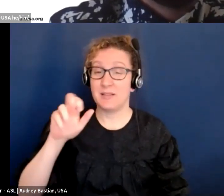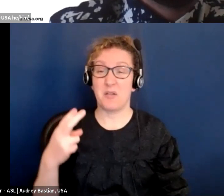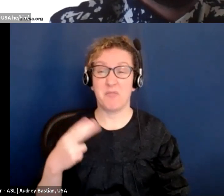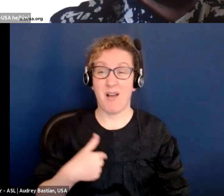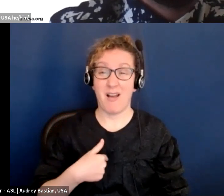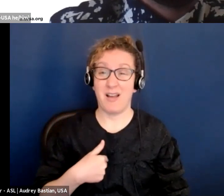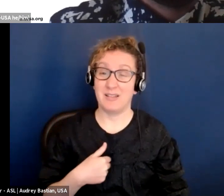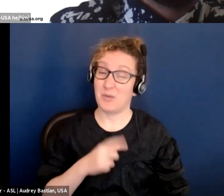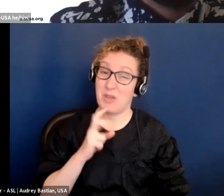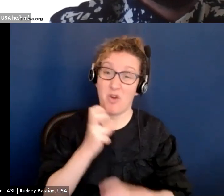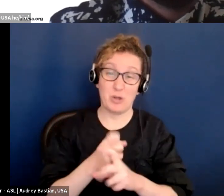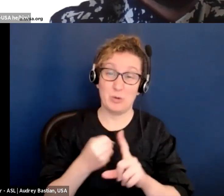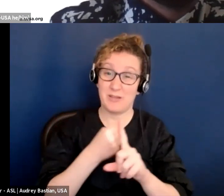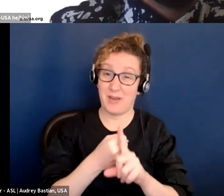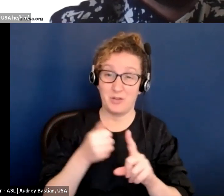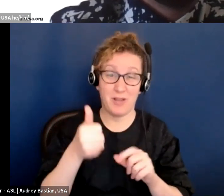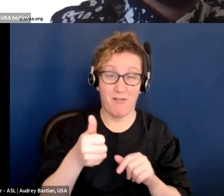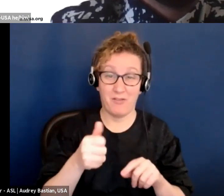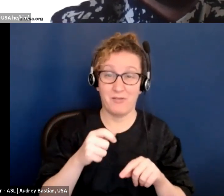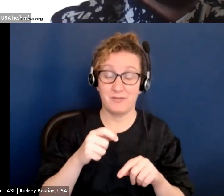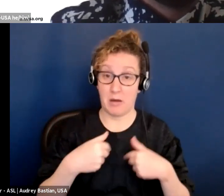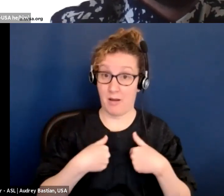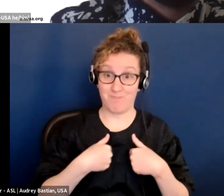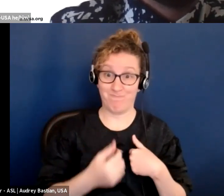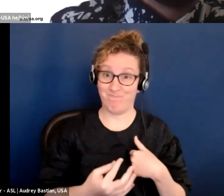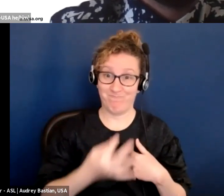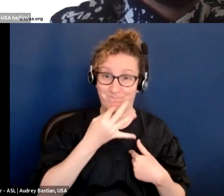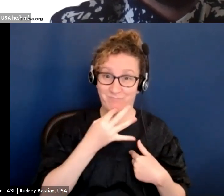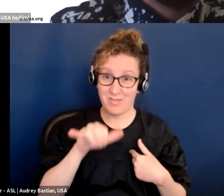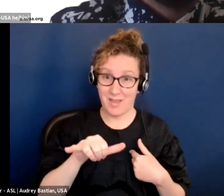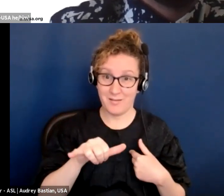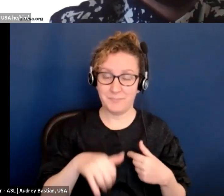I studied abroad. I think it is really important that when you are picking a program, know